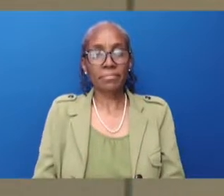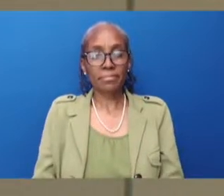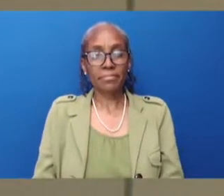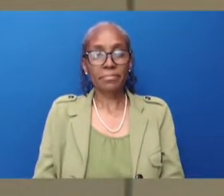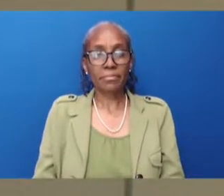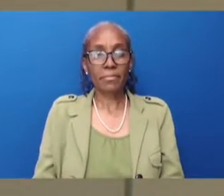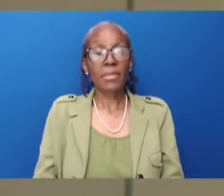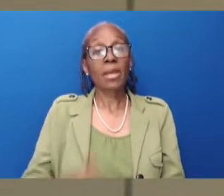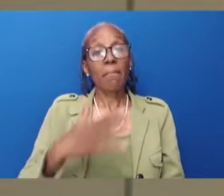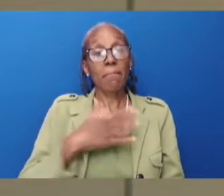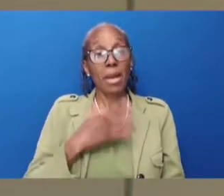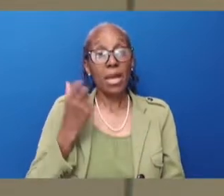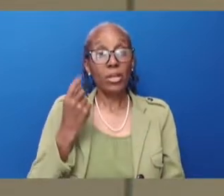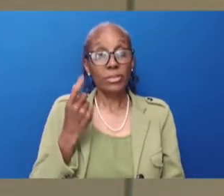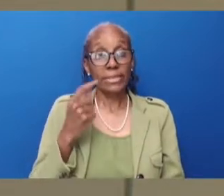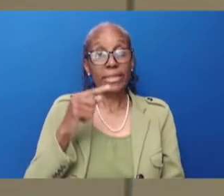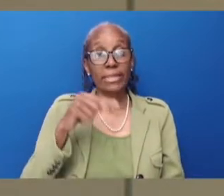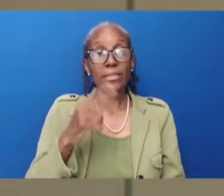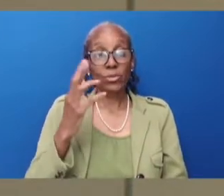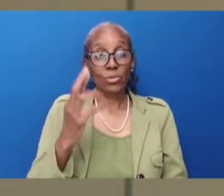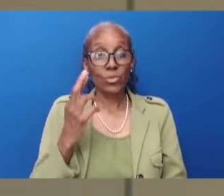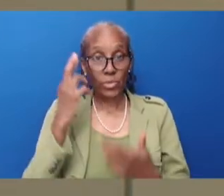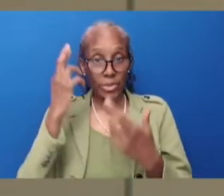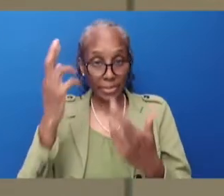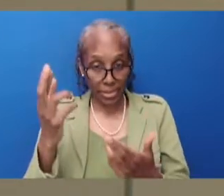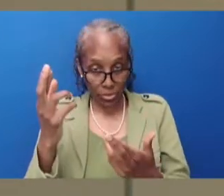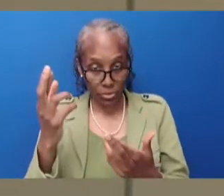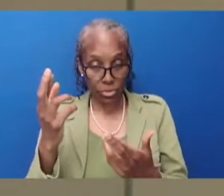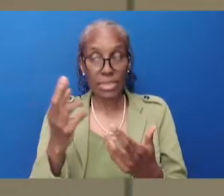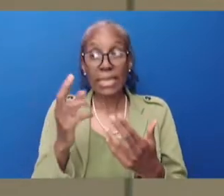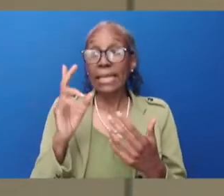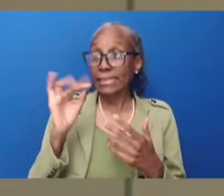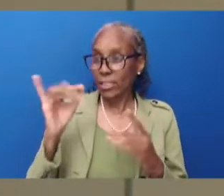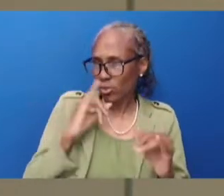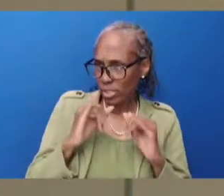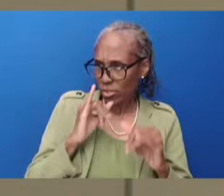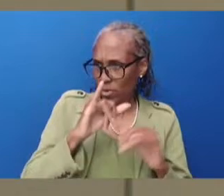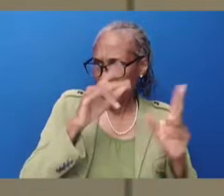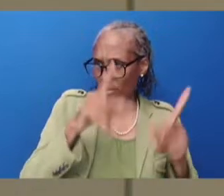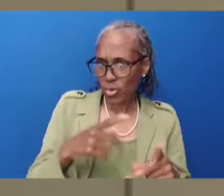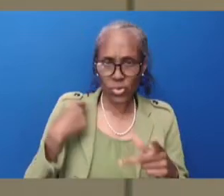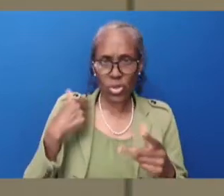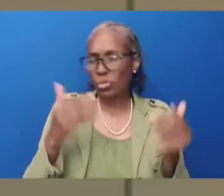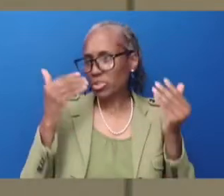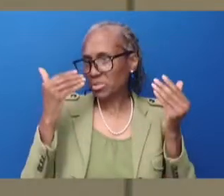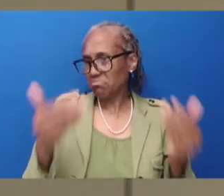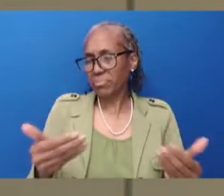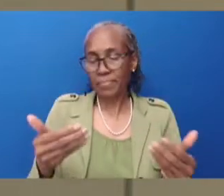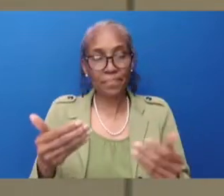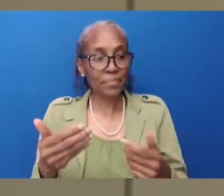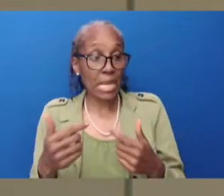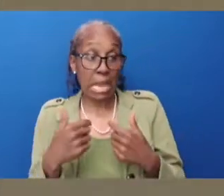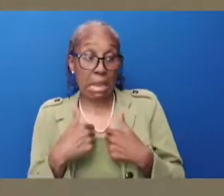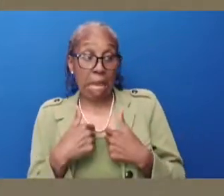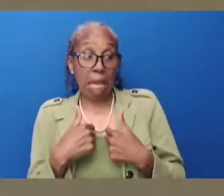DO WE ARRIVE AT WHO WE APPOINT. AND MY UNDERSTANDING ON THIS IS